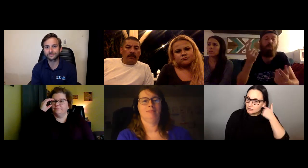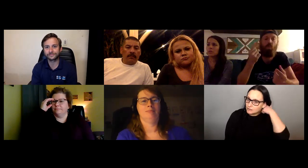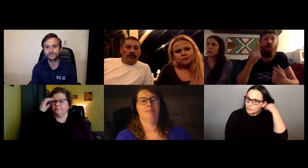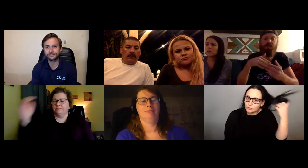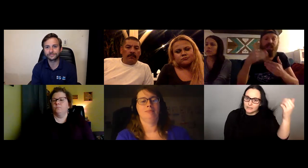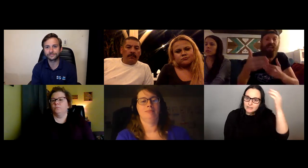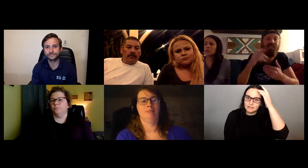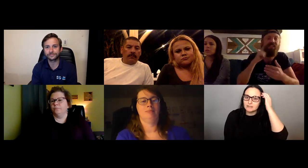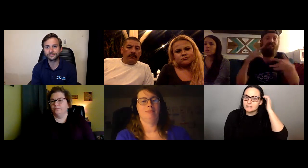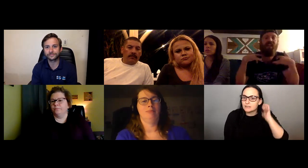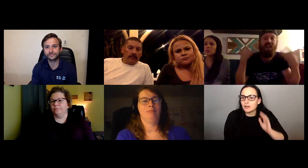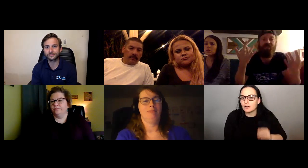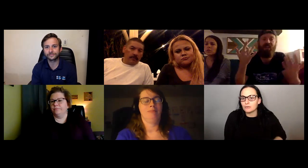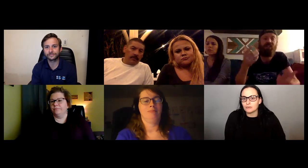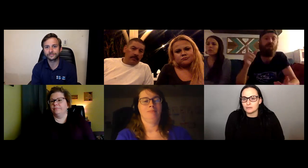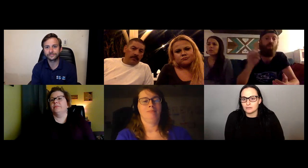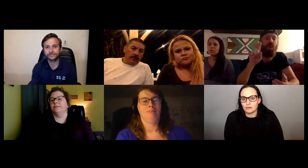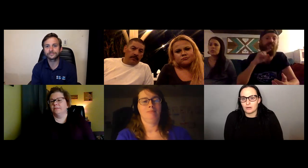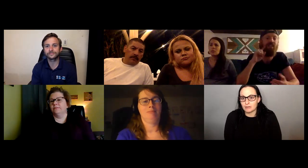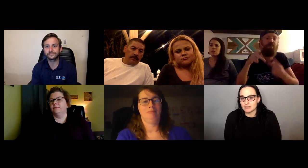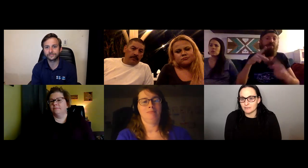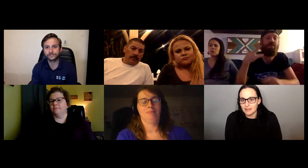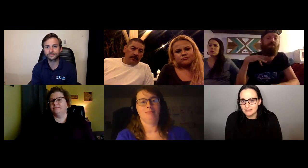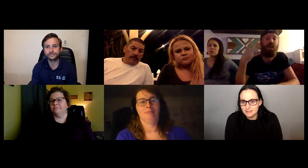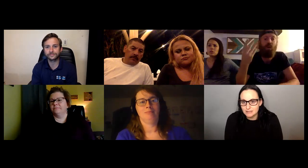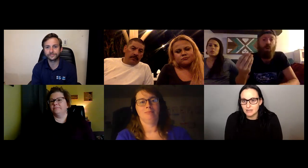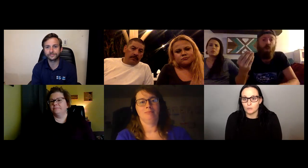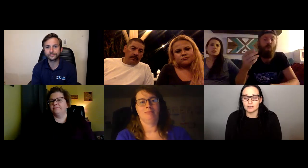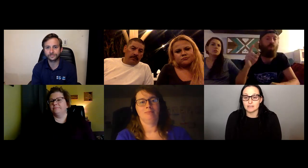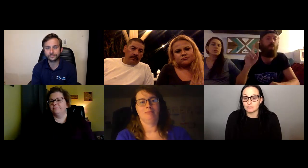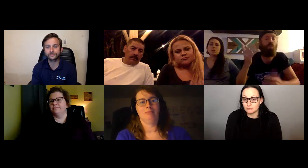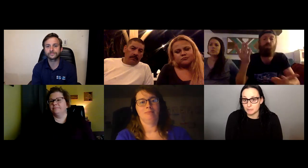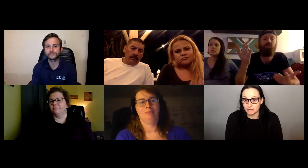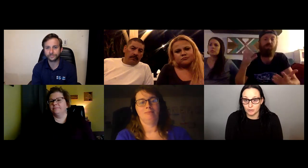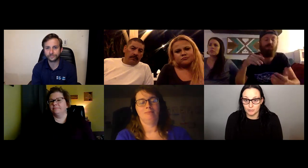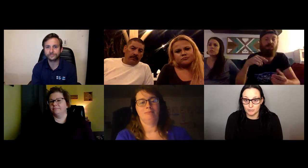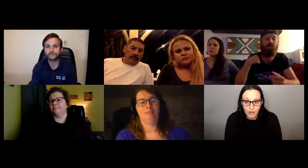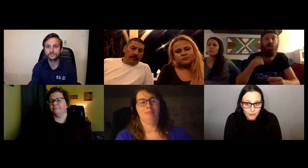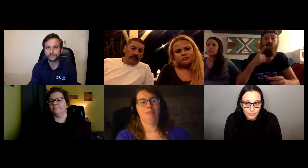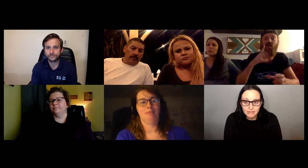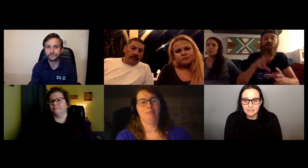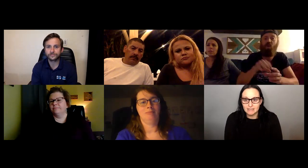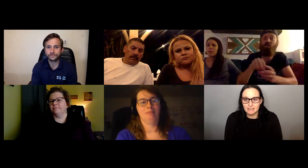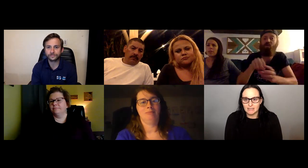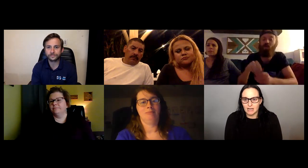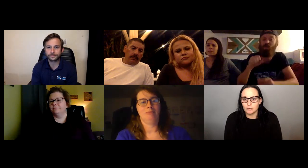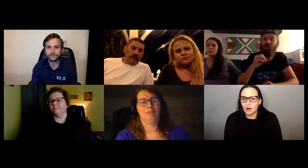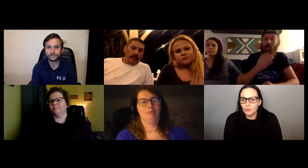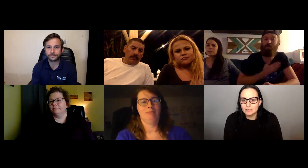you know we know about deaf events where deaf people normally go uh we're